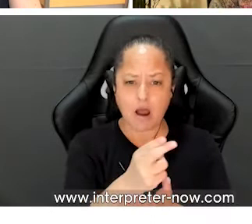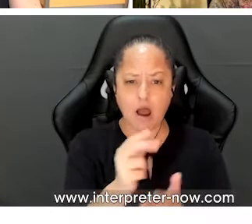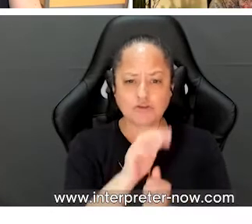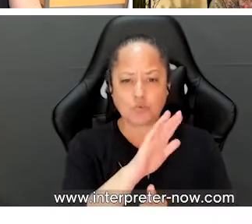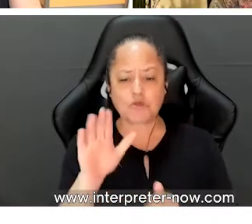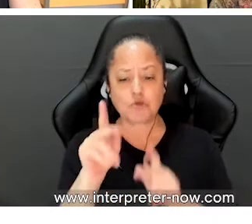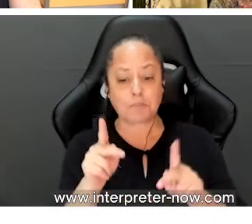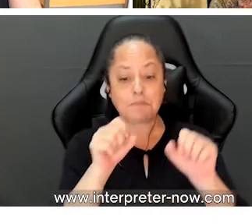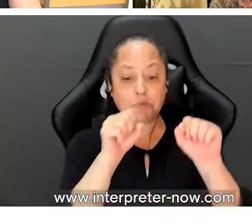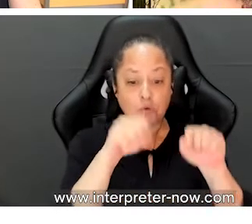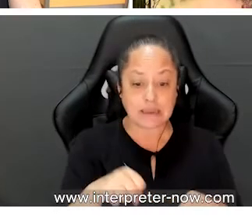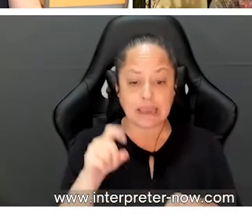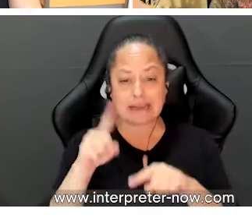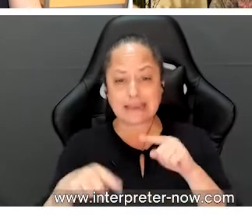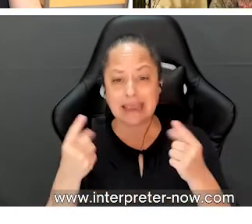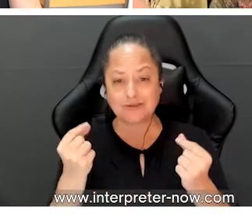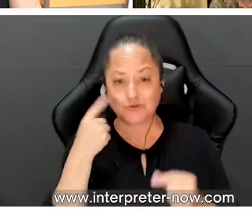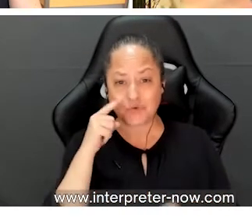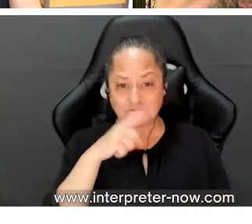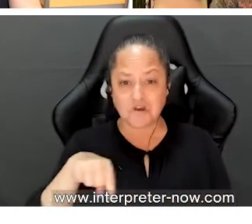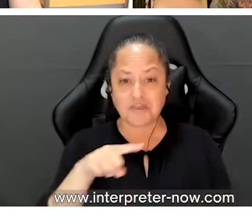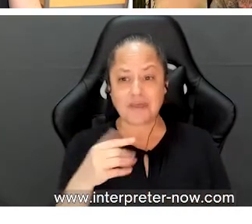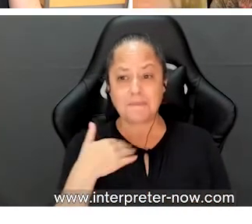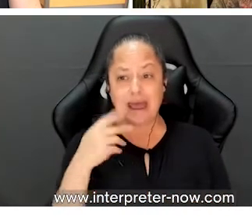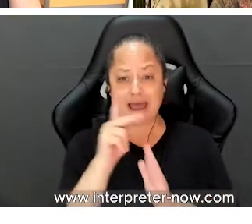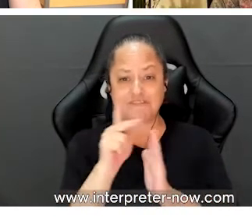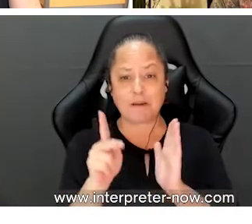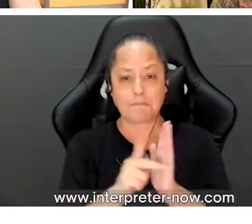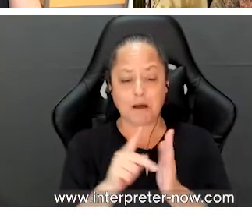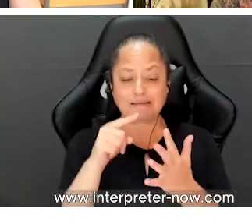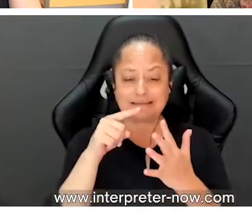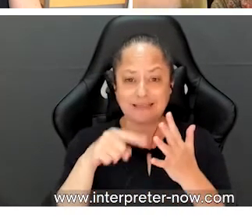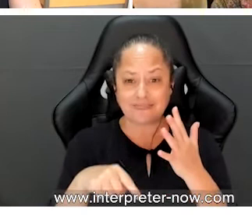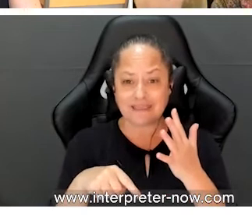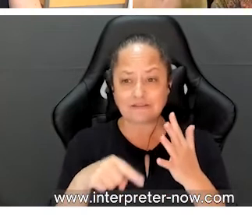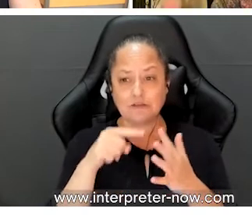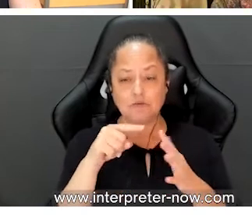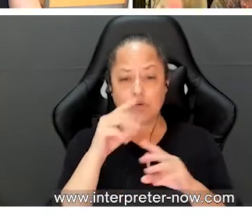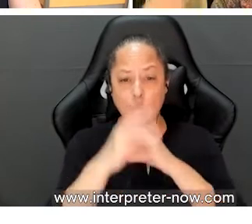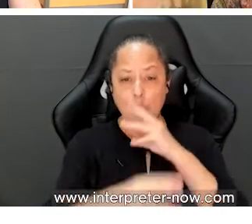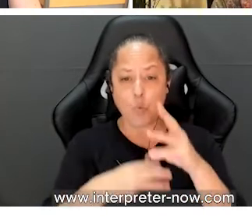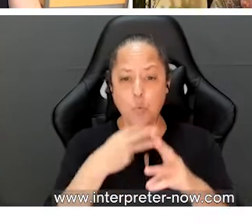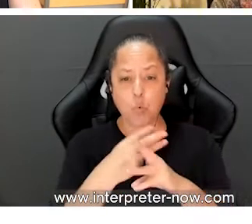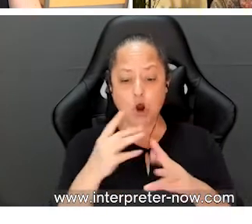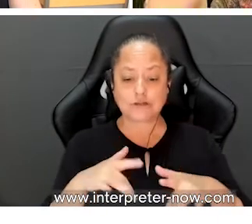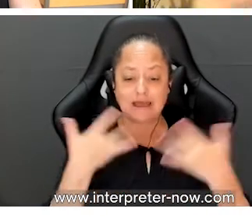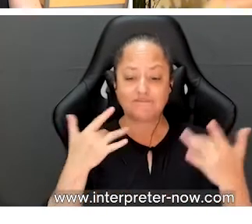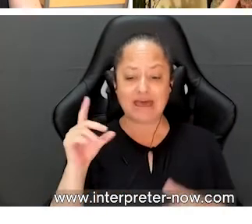and cannot do for them. And again, having a policy of this is the world events or domestic events that we comment